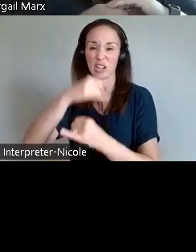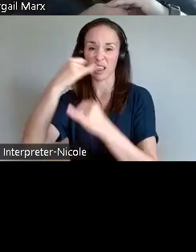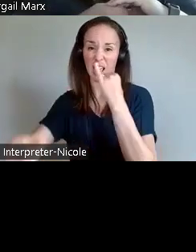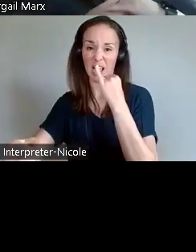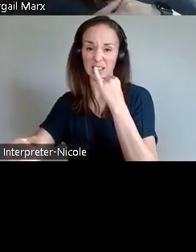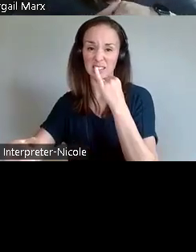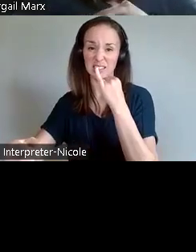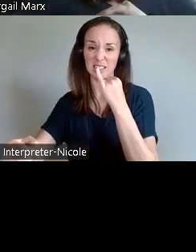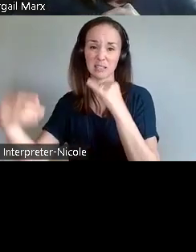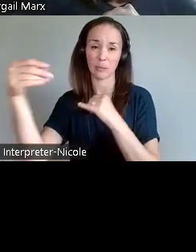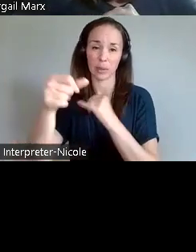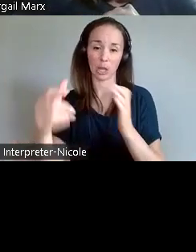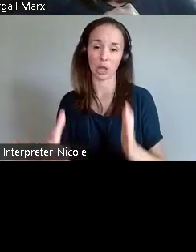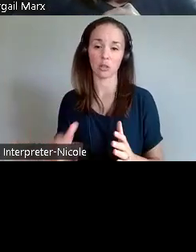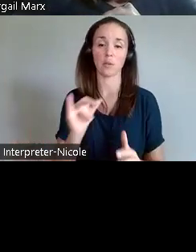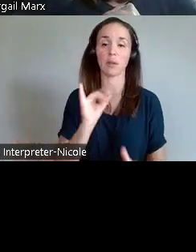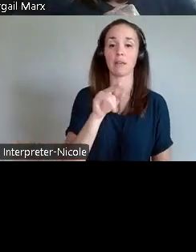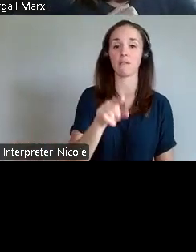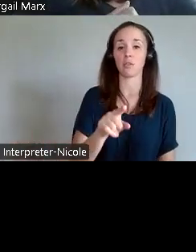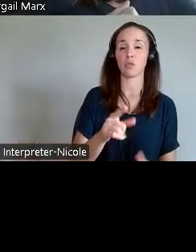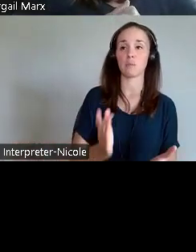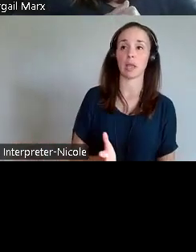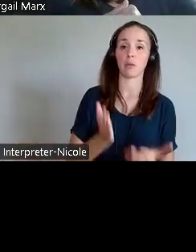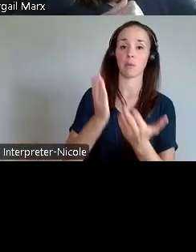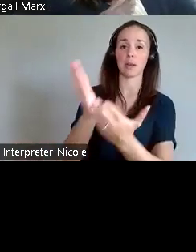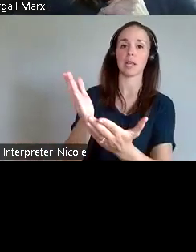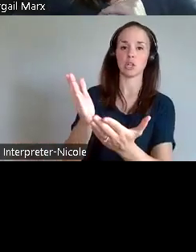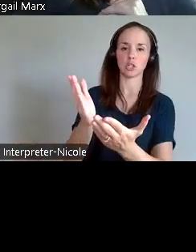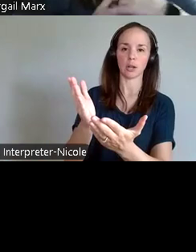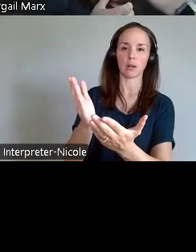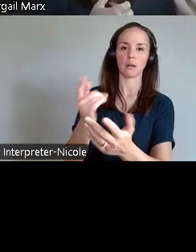So again, if you're making a recommendation through a school for a communication system